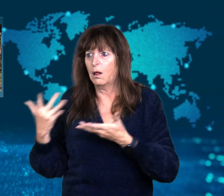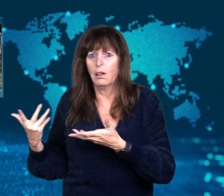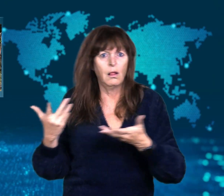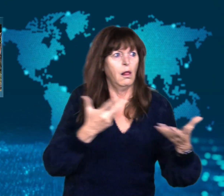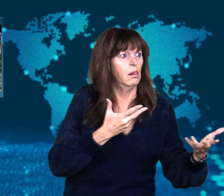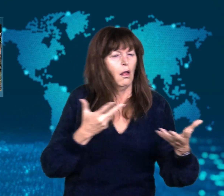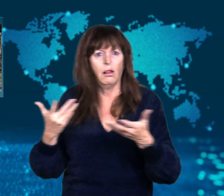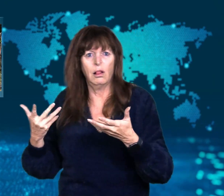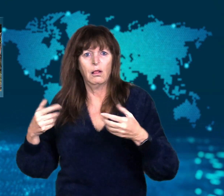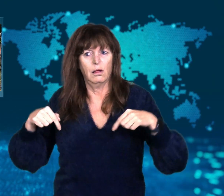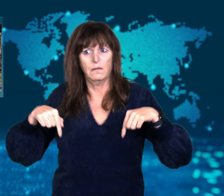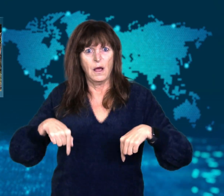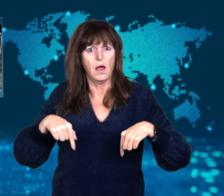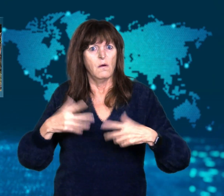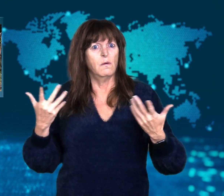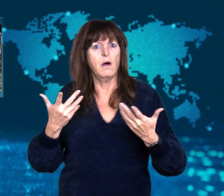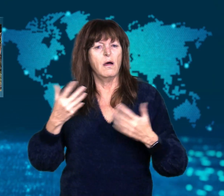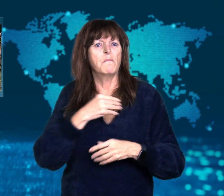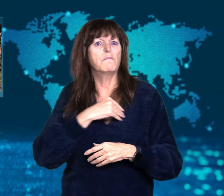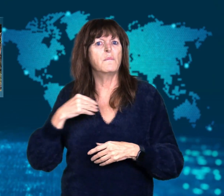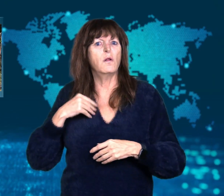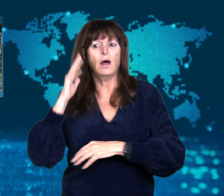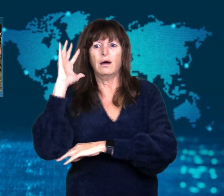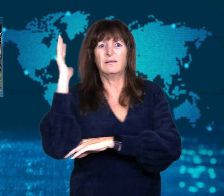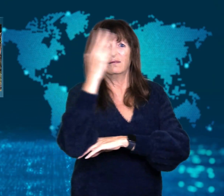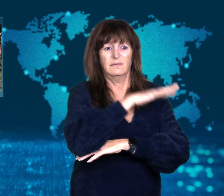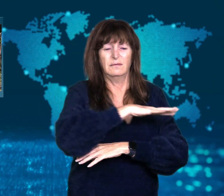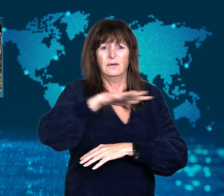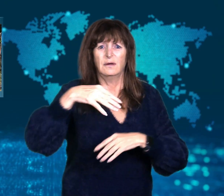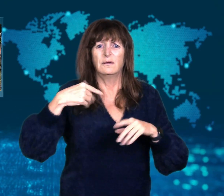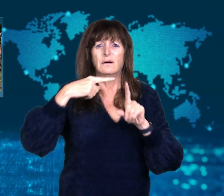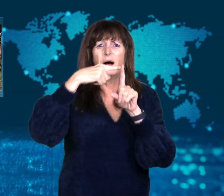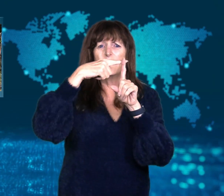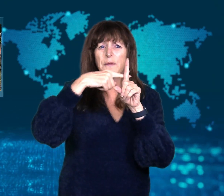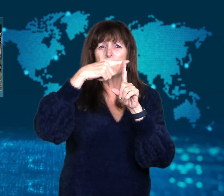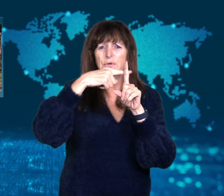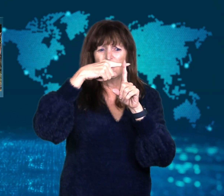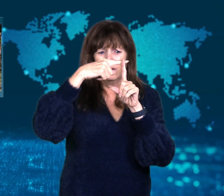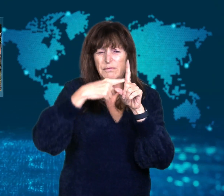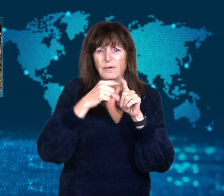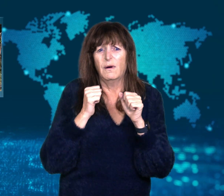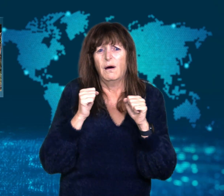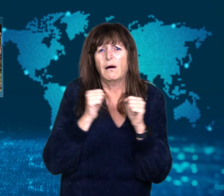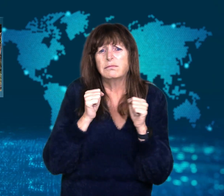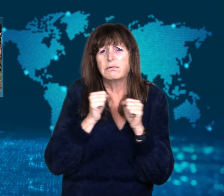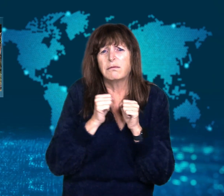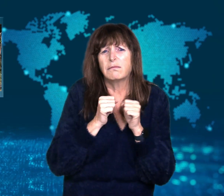the feuding countries and freezing in Poland's forests.